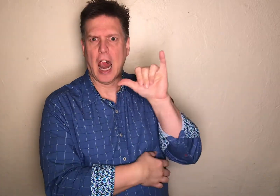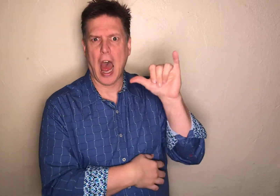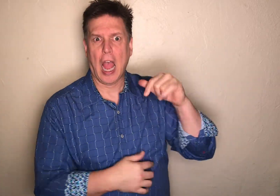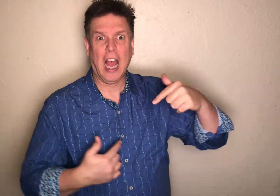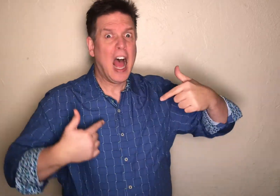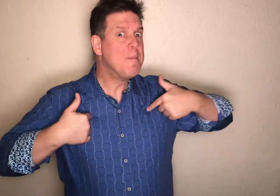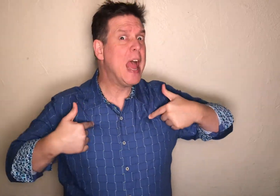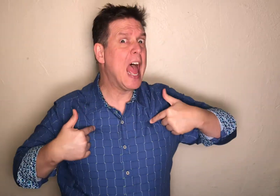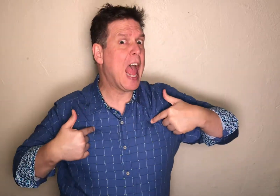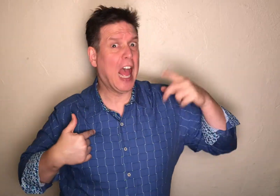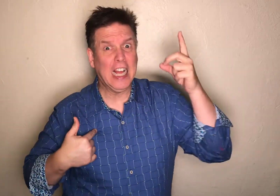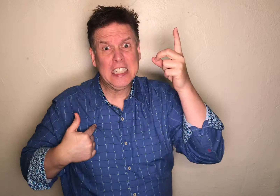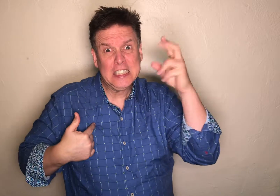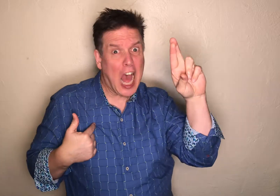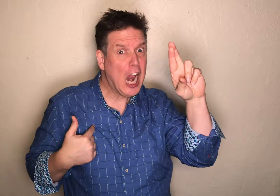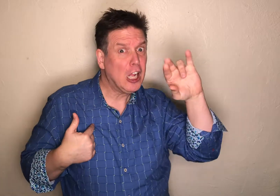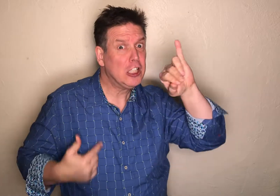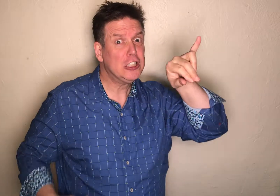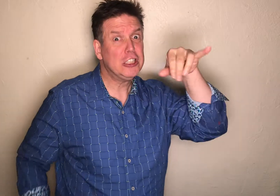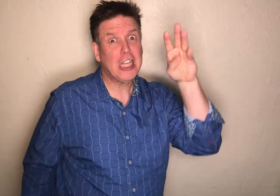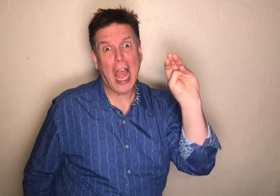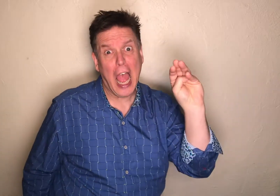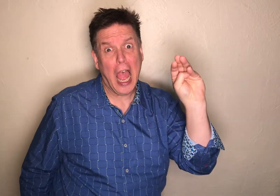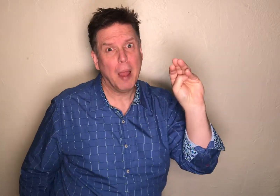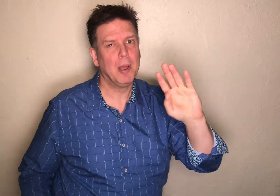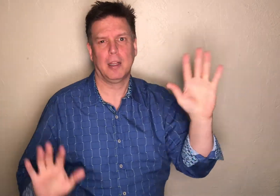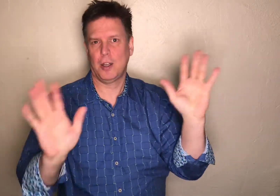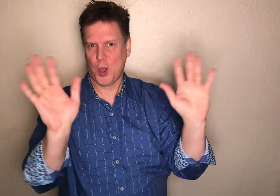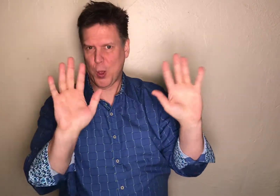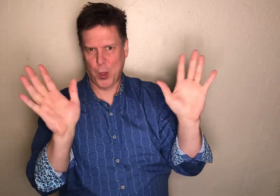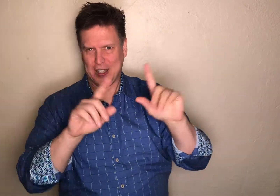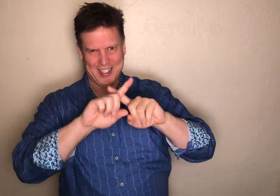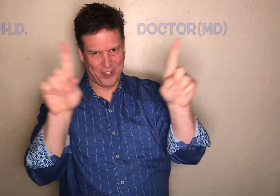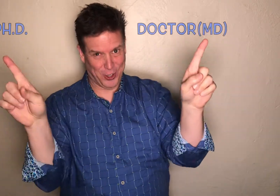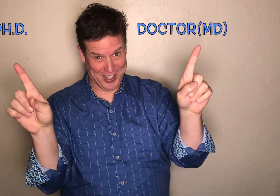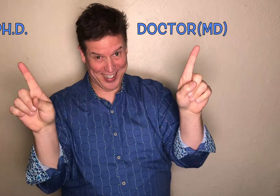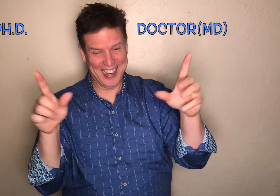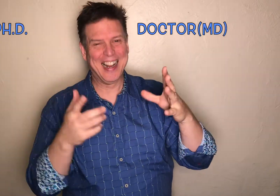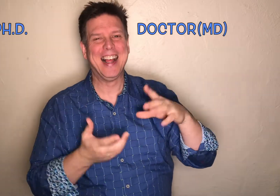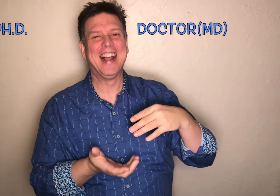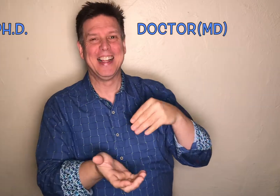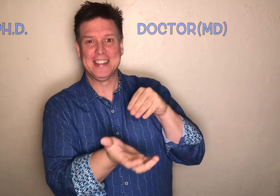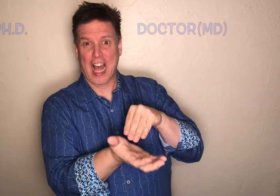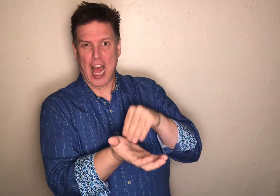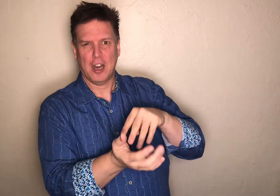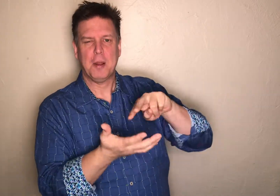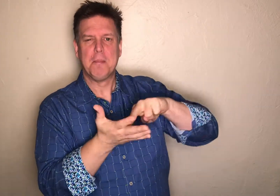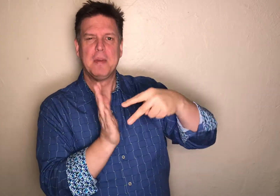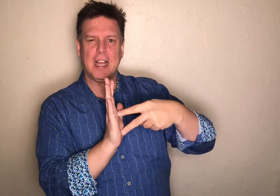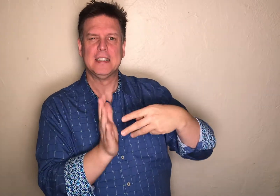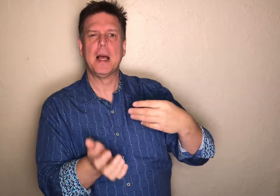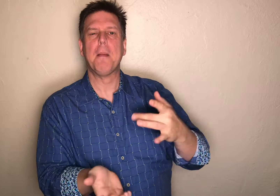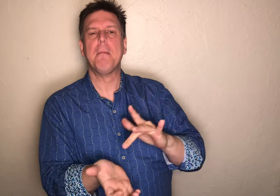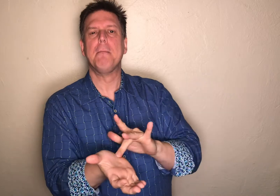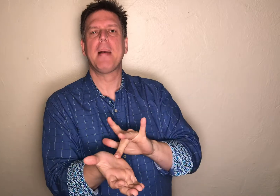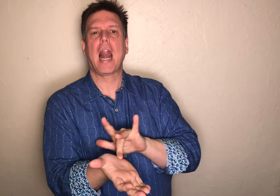doctor isn't like me Dr. Jim, it's a different kind of doctor. Doctor